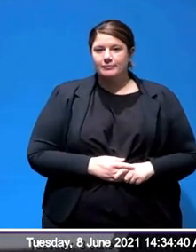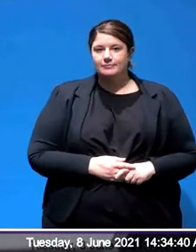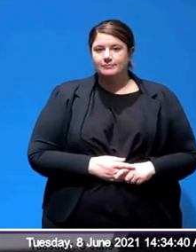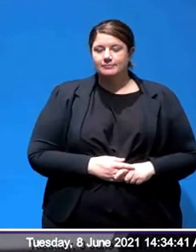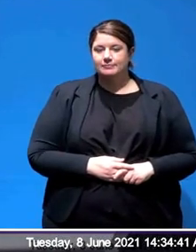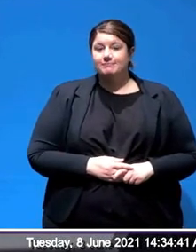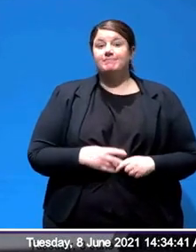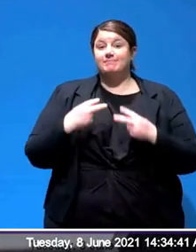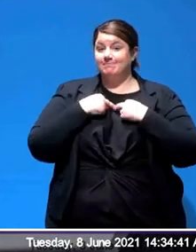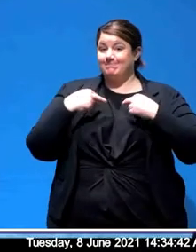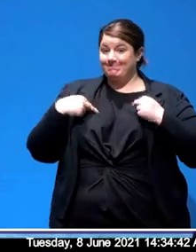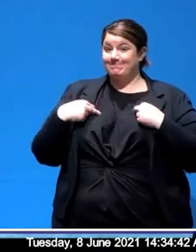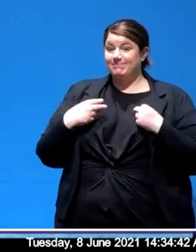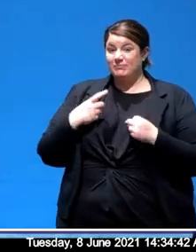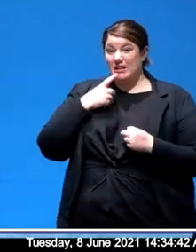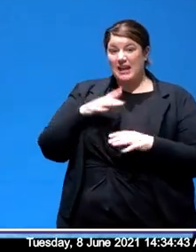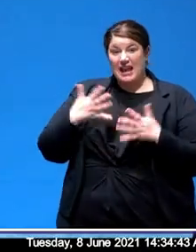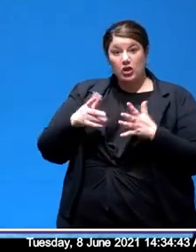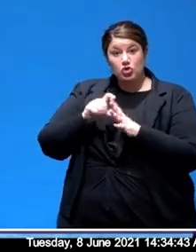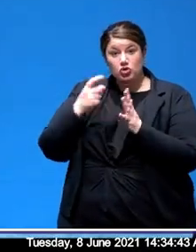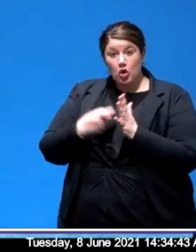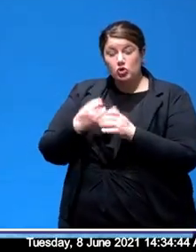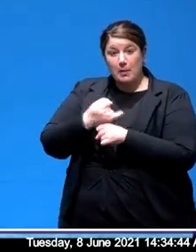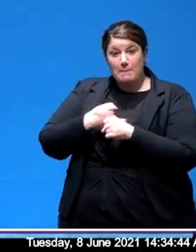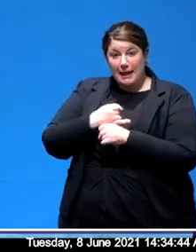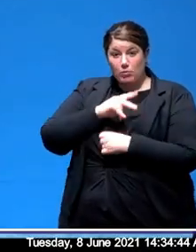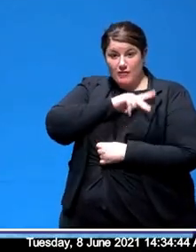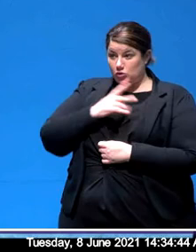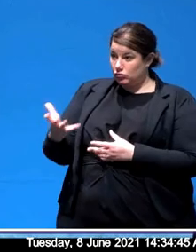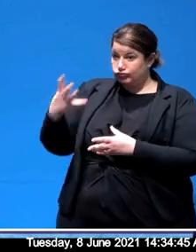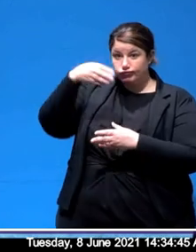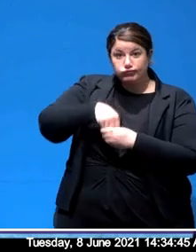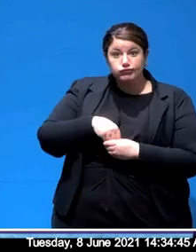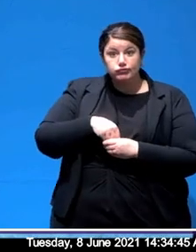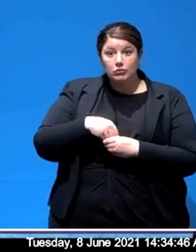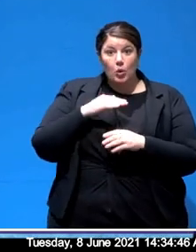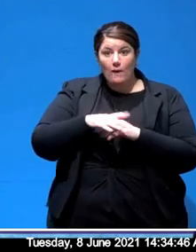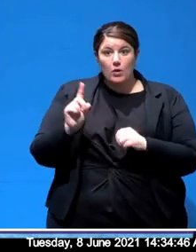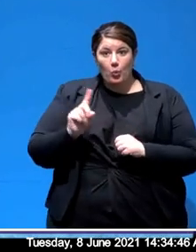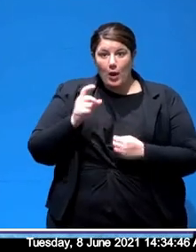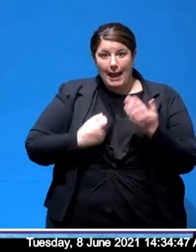Were any medical professionals involved to give an opinion about the development of the injuries or how they